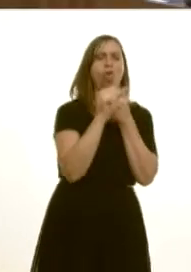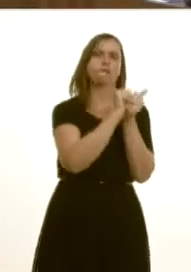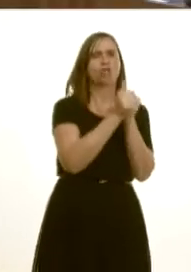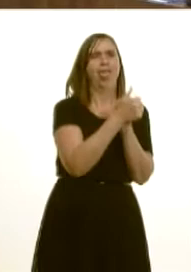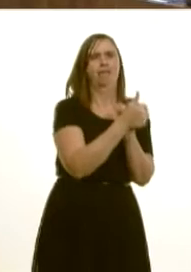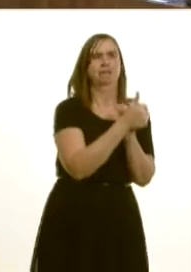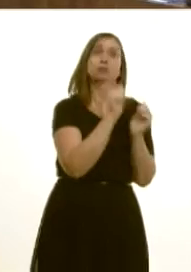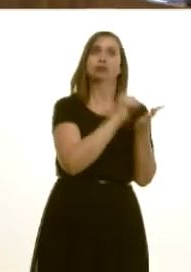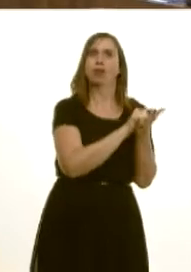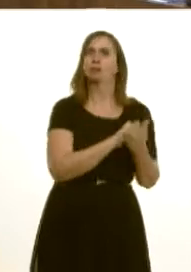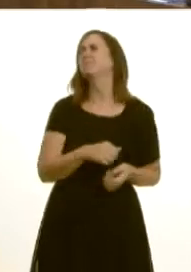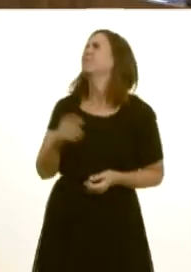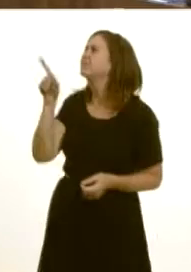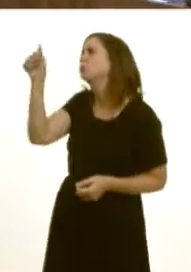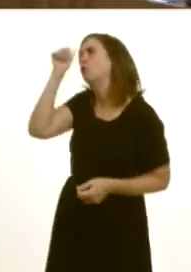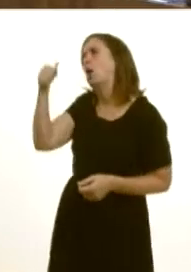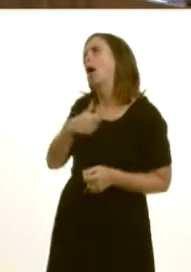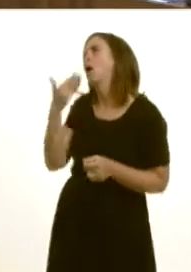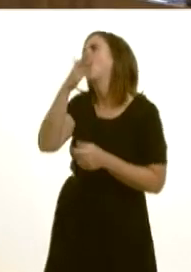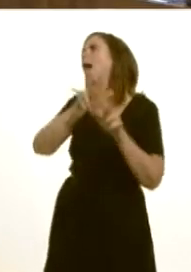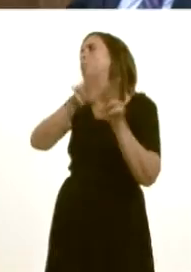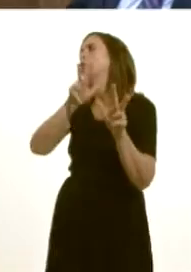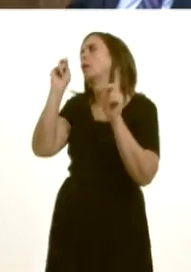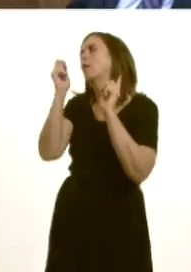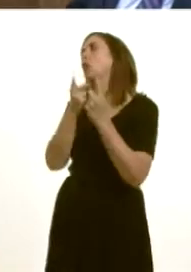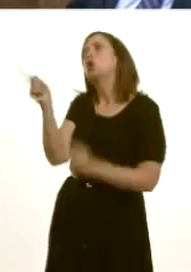Aberystwyth, not Cardiff, for a start. He knows that better than anybody. Secondly,